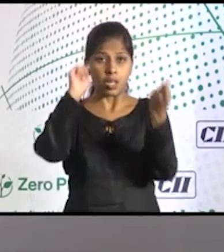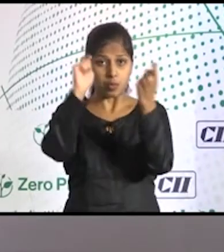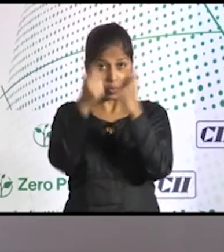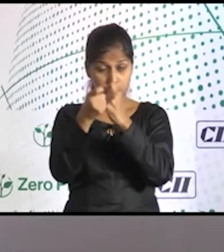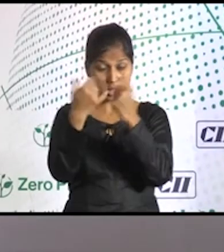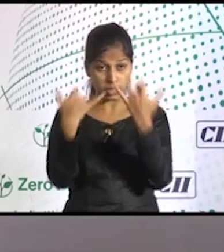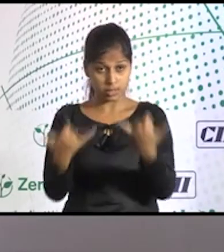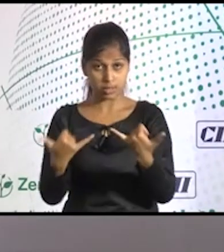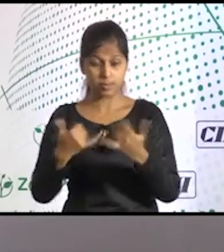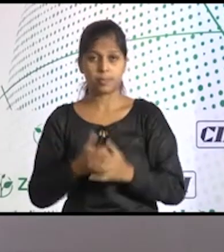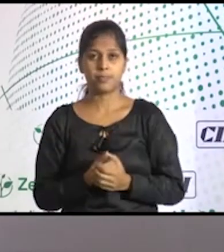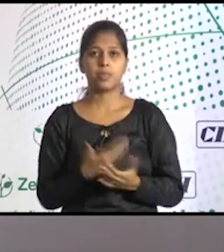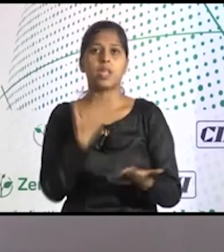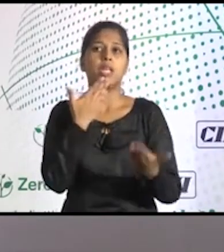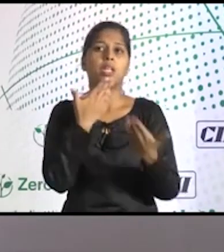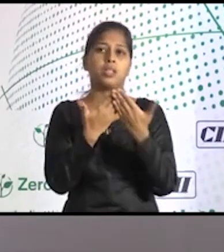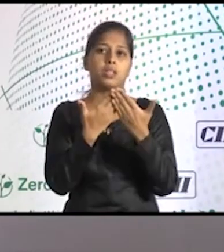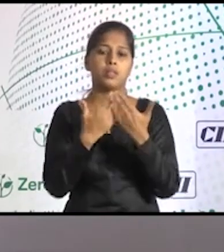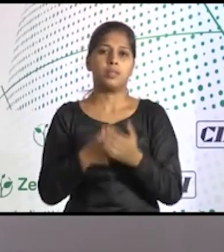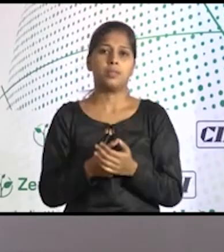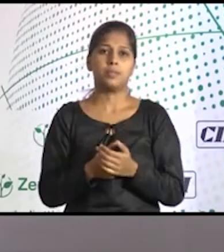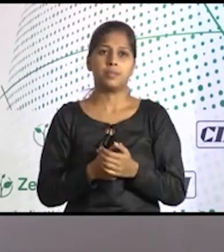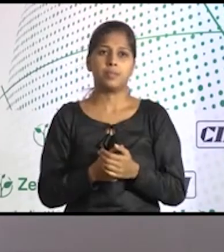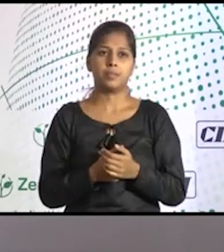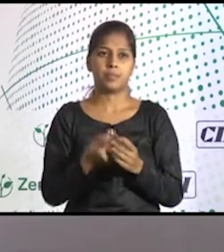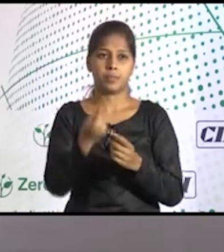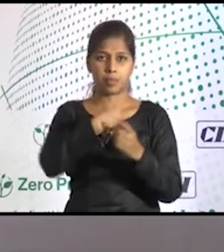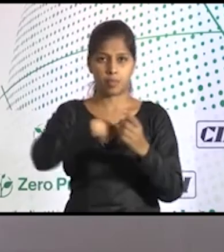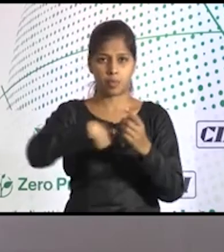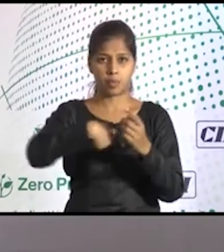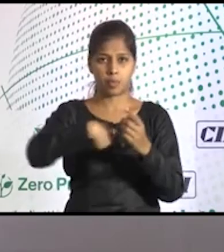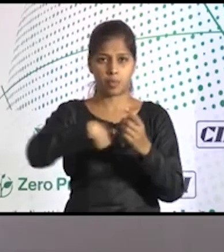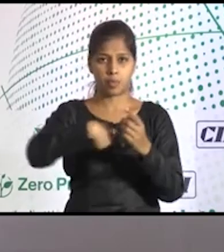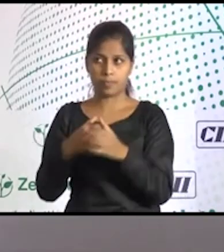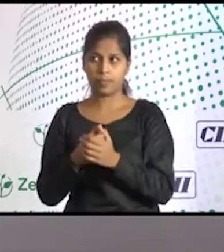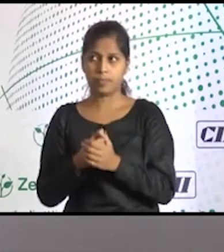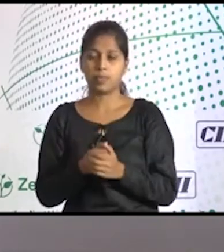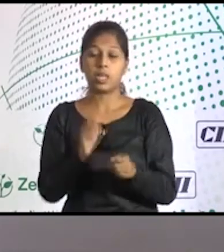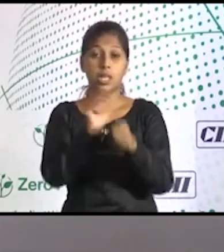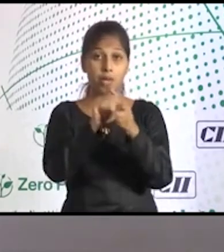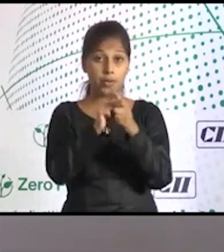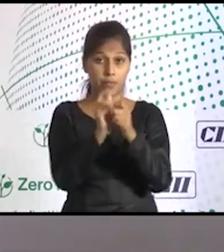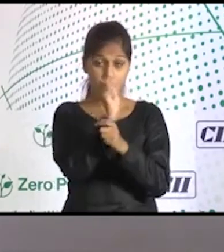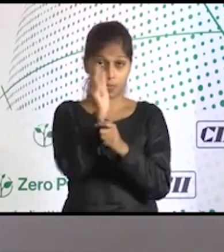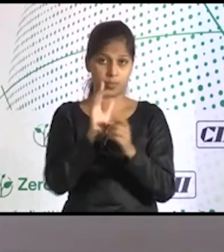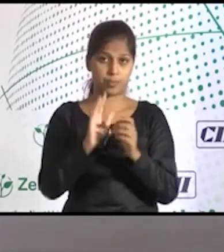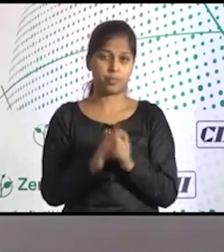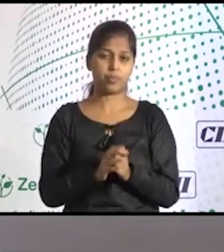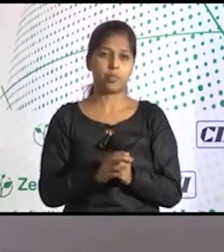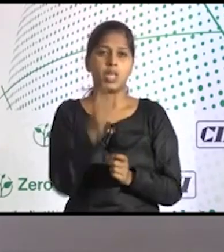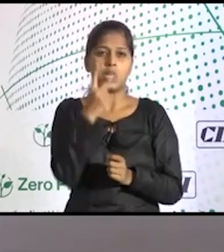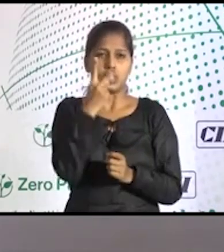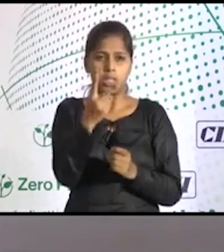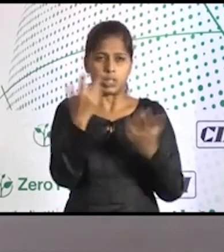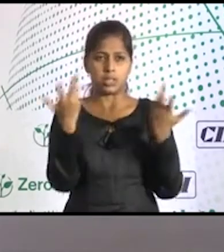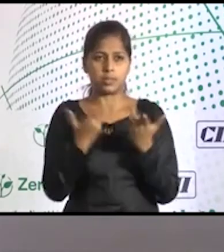And I would like you to, you know, be a little pathway for the work that zero's been doing, right. And looking at all these crowdsourced innovations.